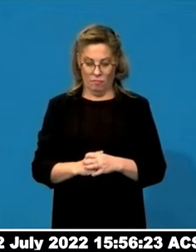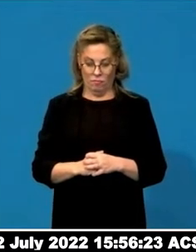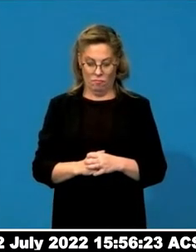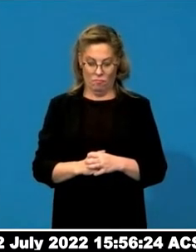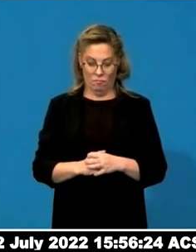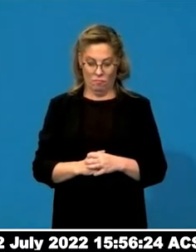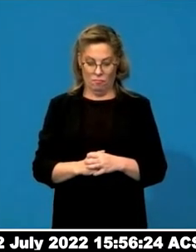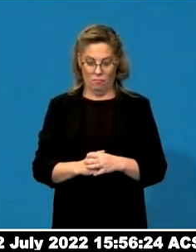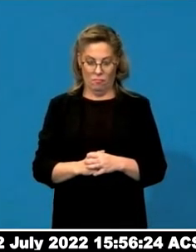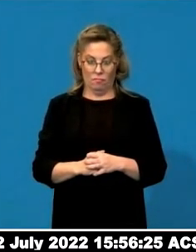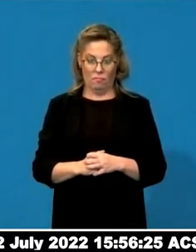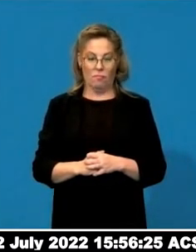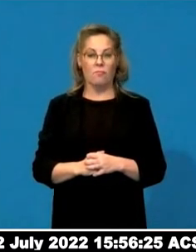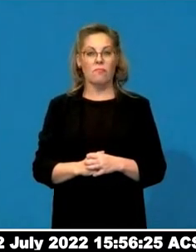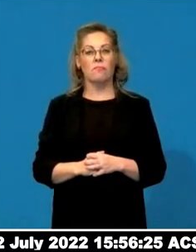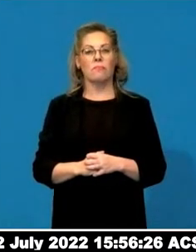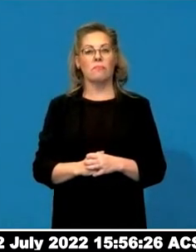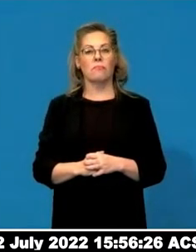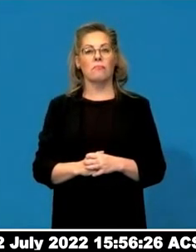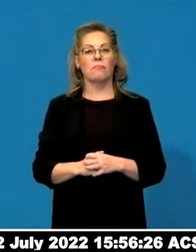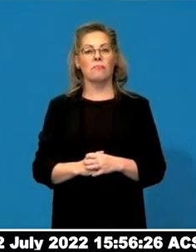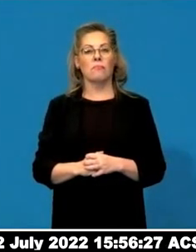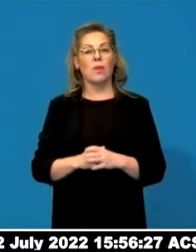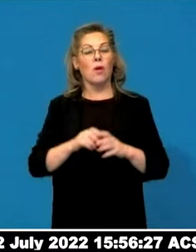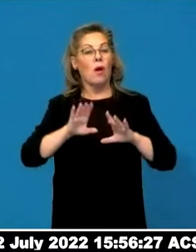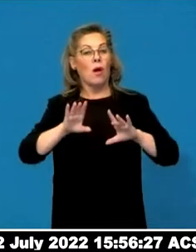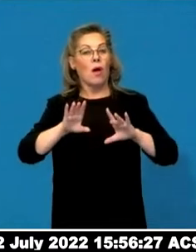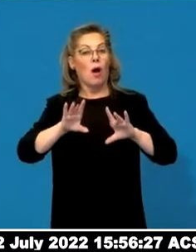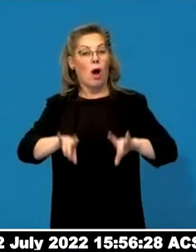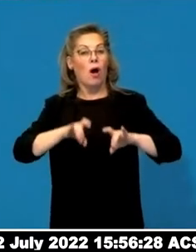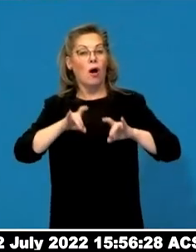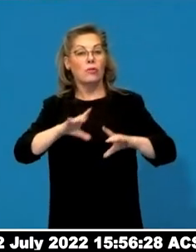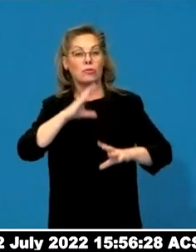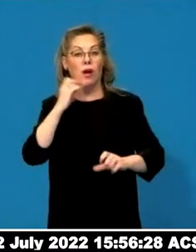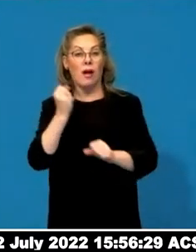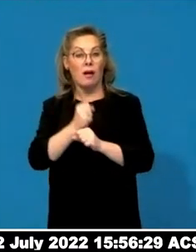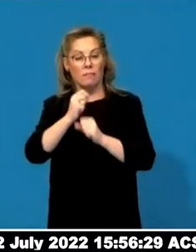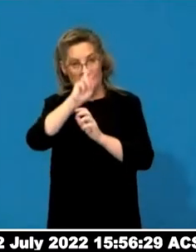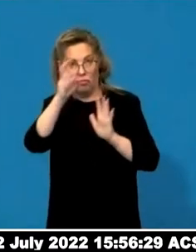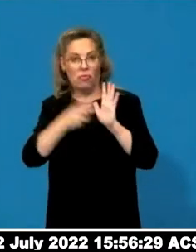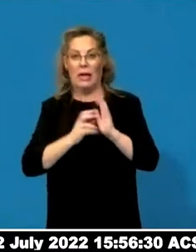Australian Government recognise the flag in 1995,